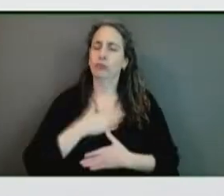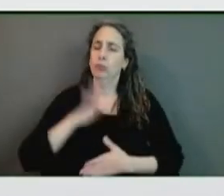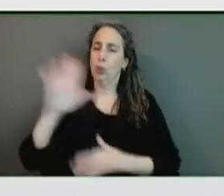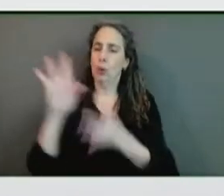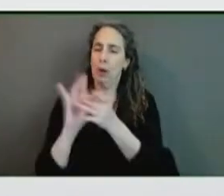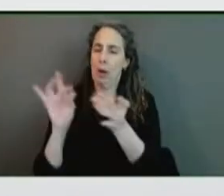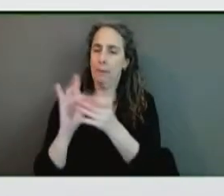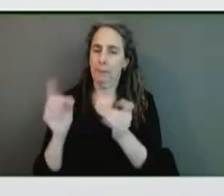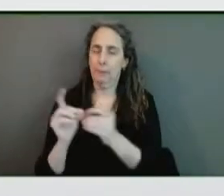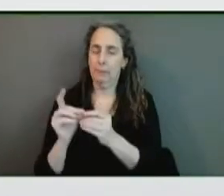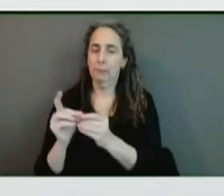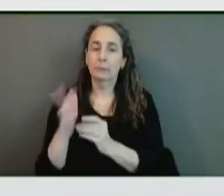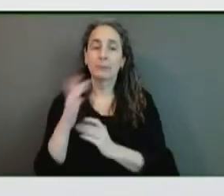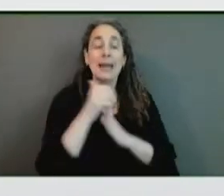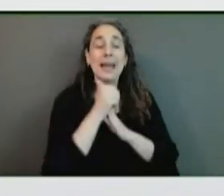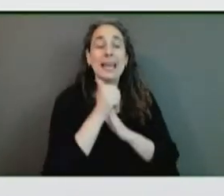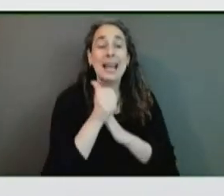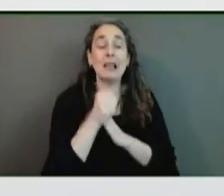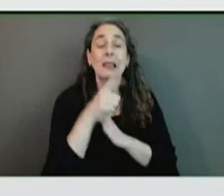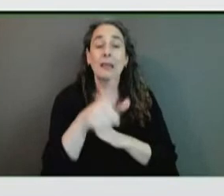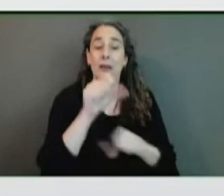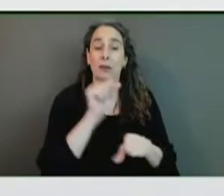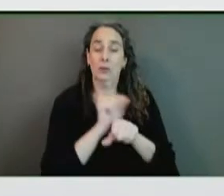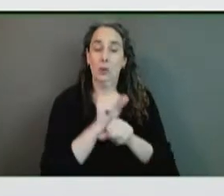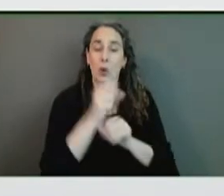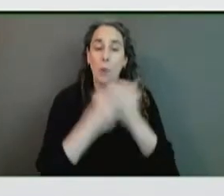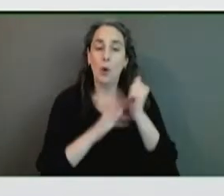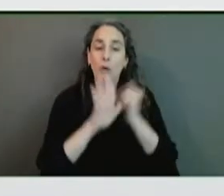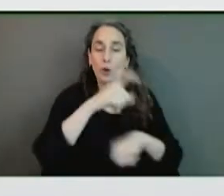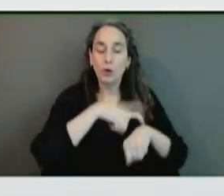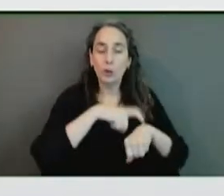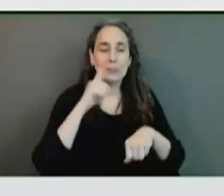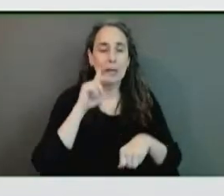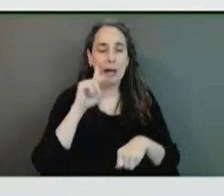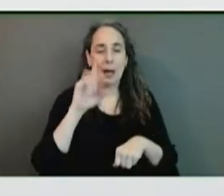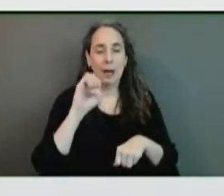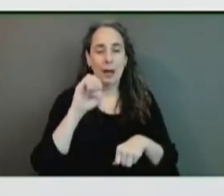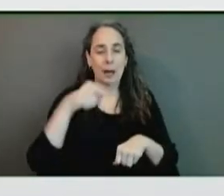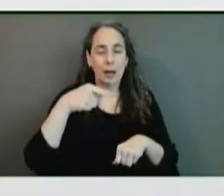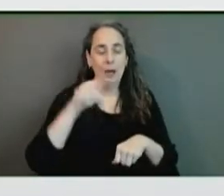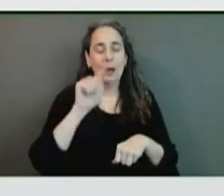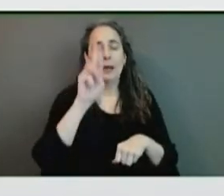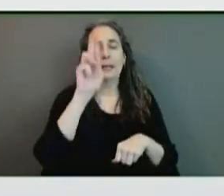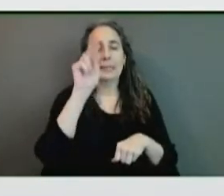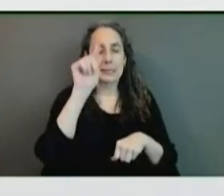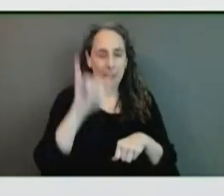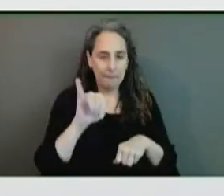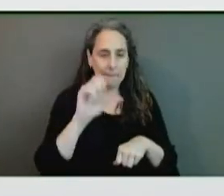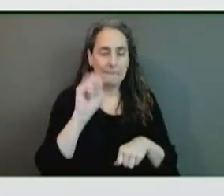Miss Wolff. We appreciate your comments. Leading this work,